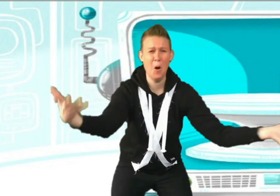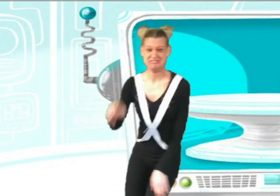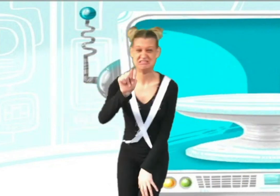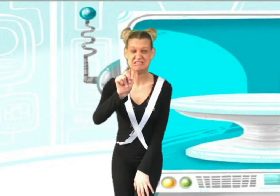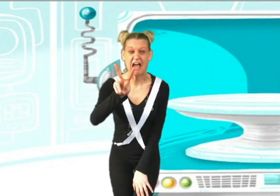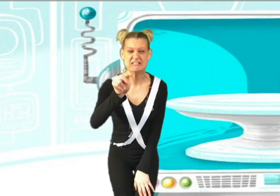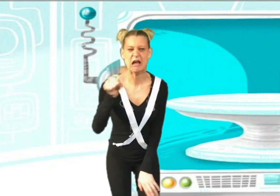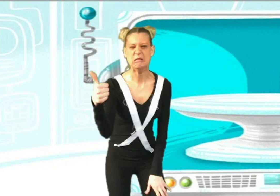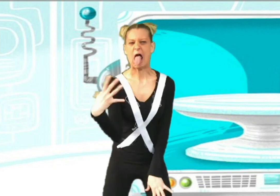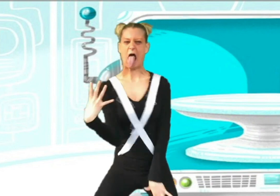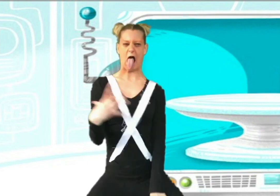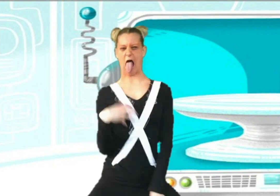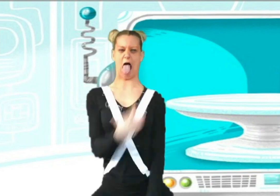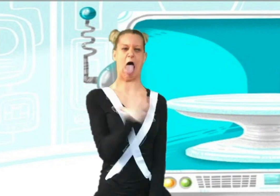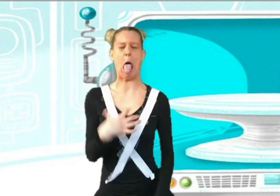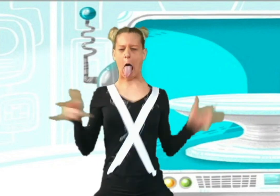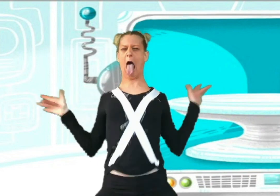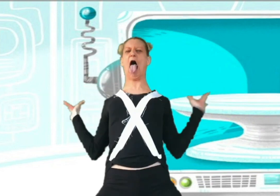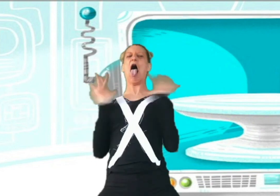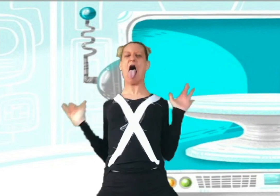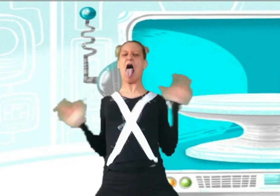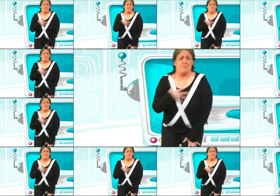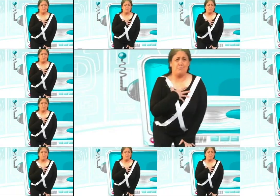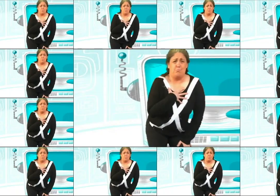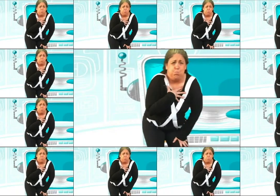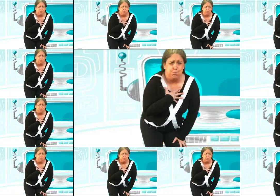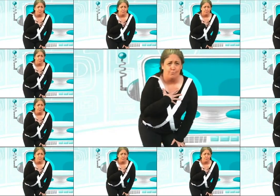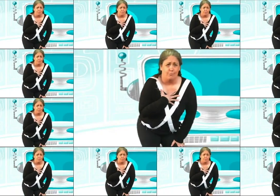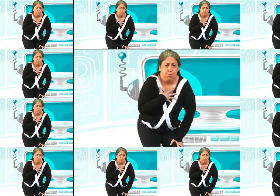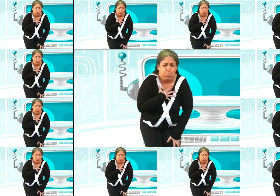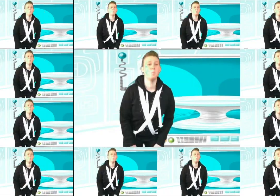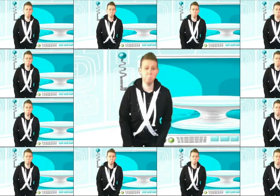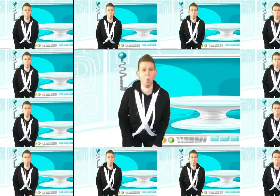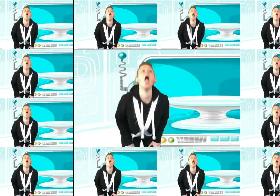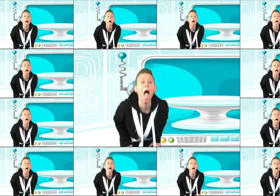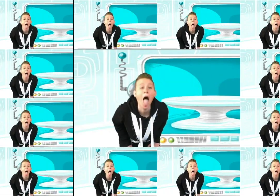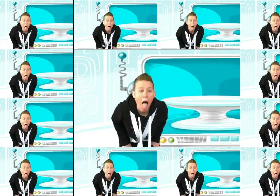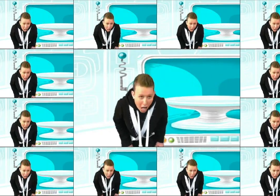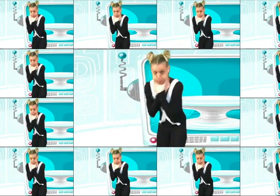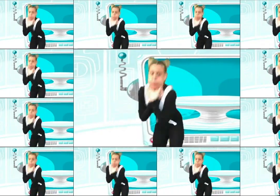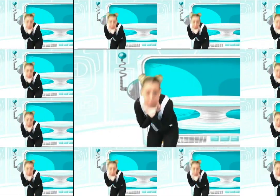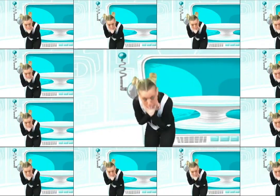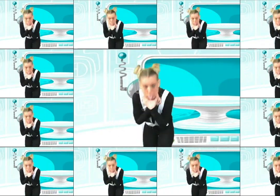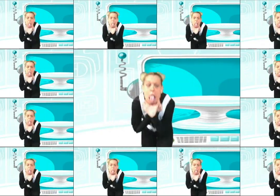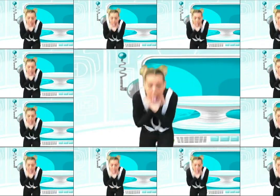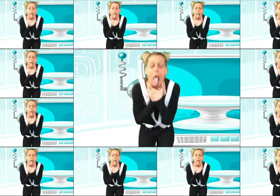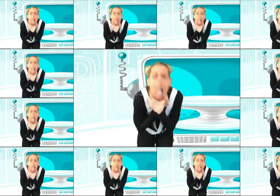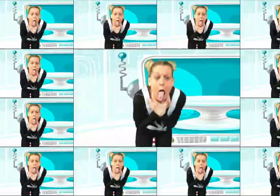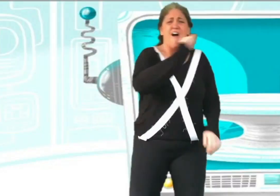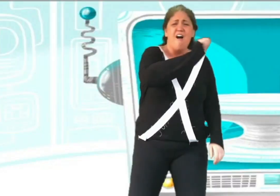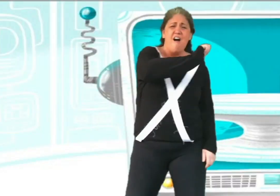Repulsive television screen!